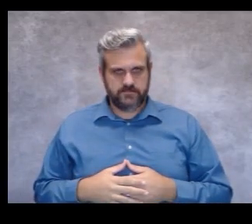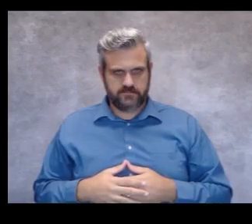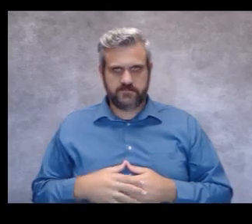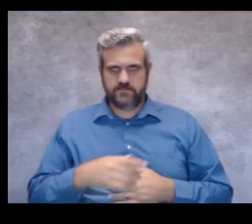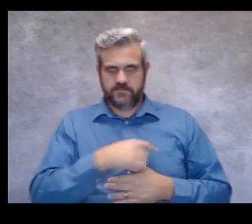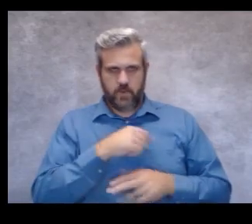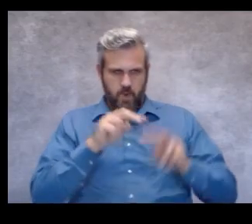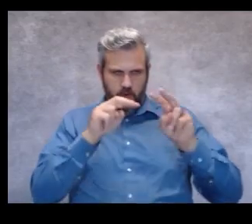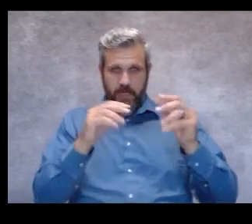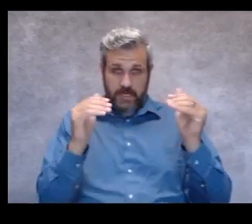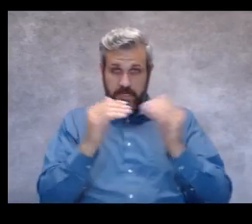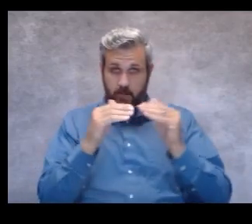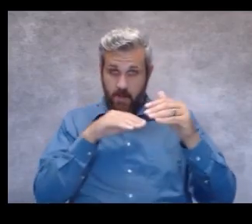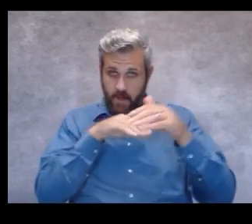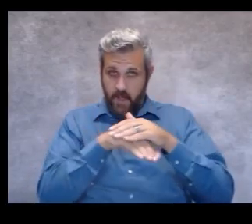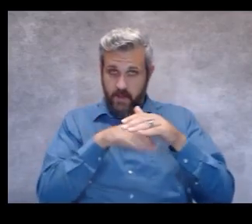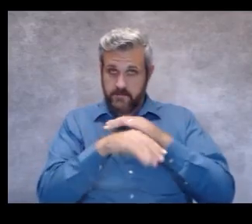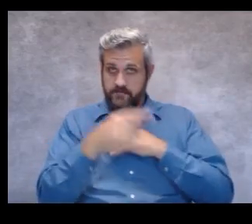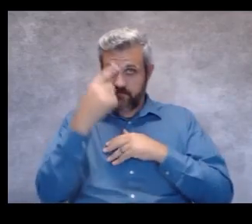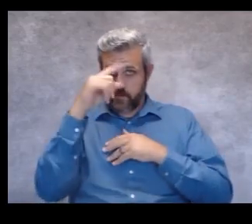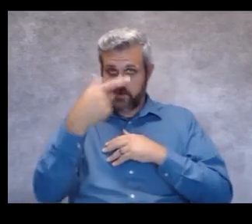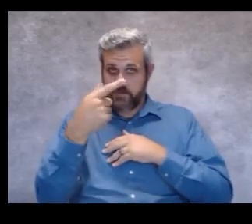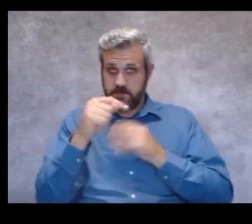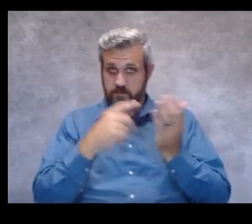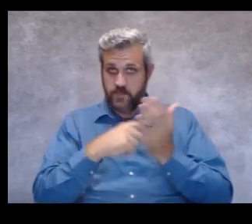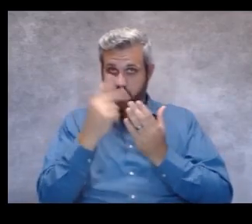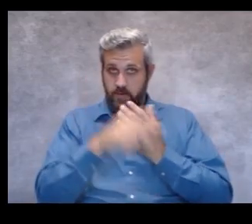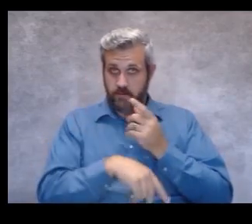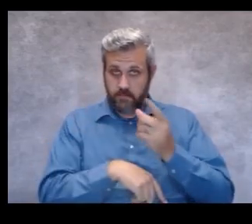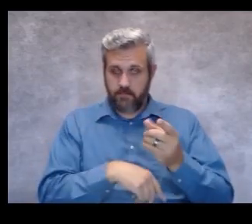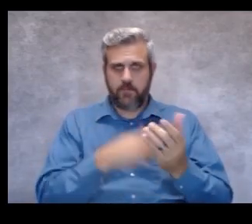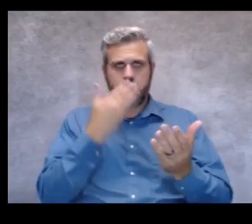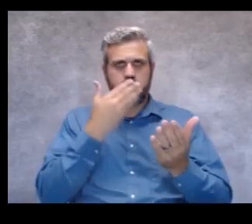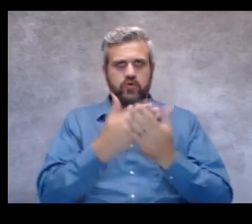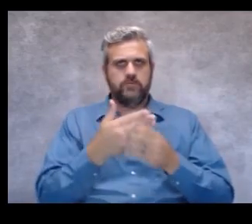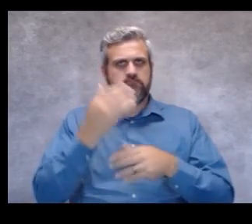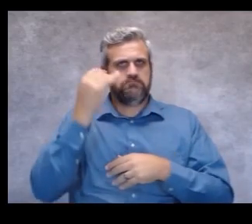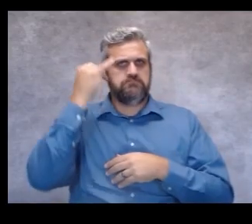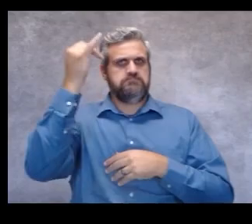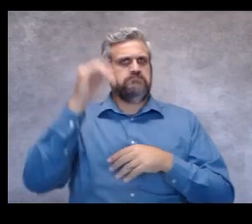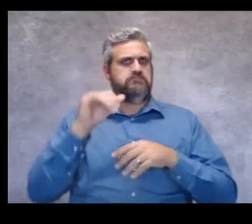As we look at equal access to the GT program, it is good practice to review